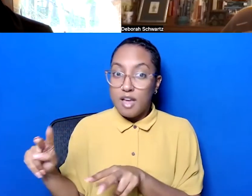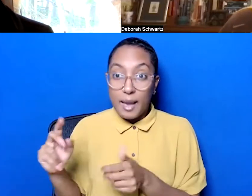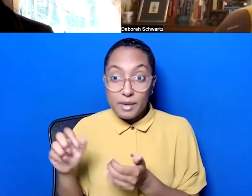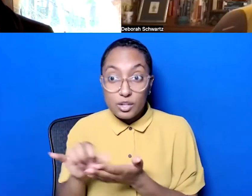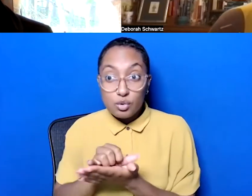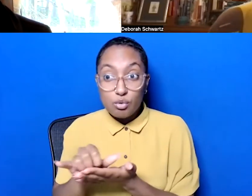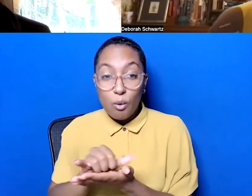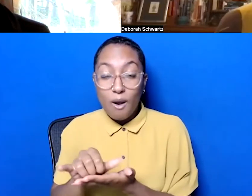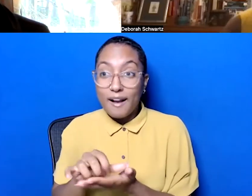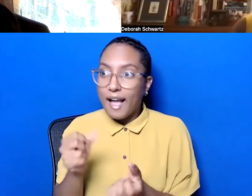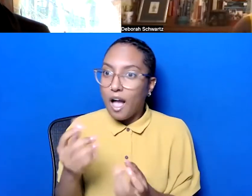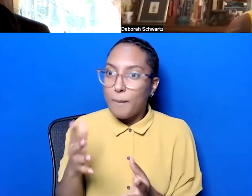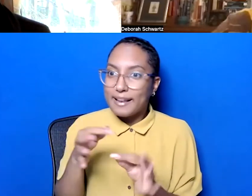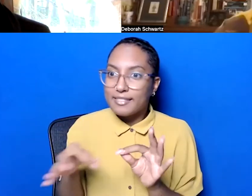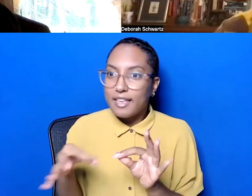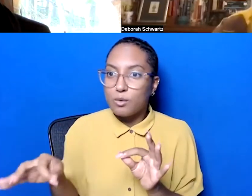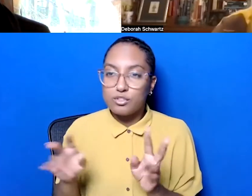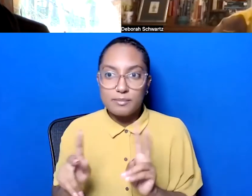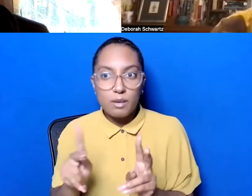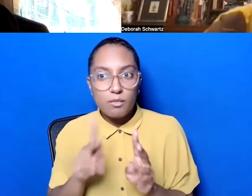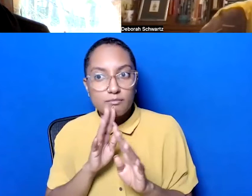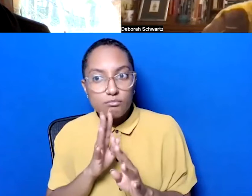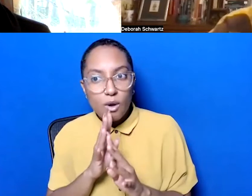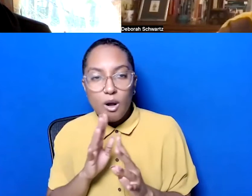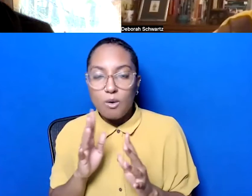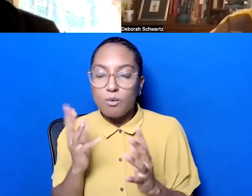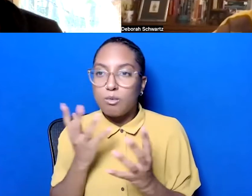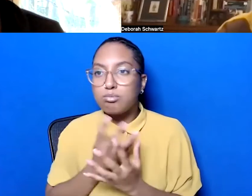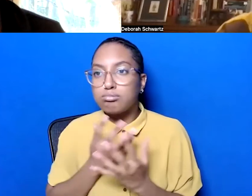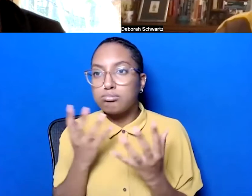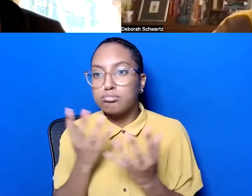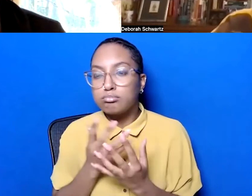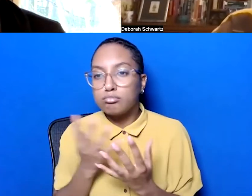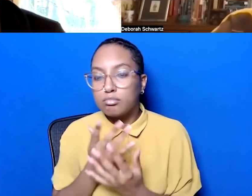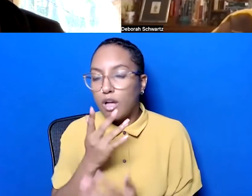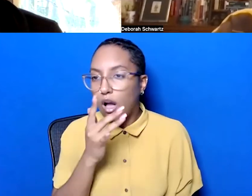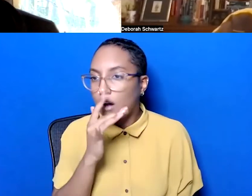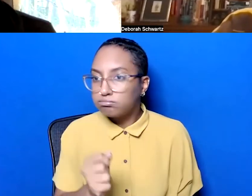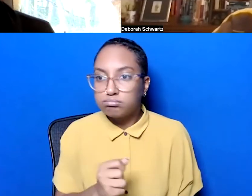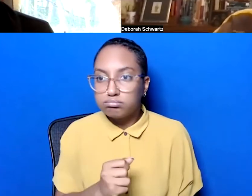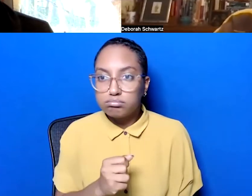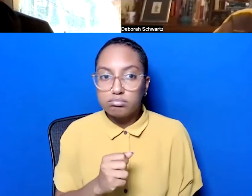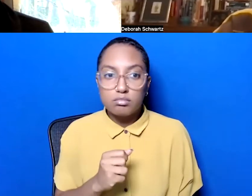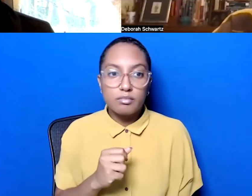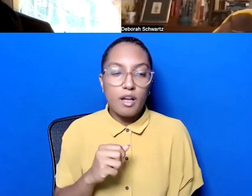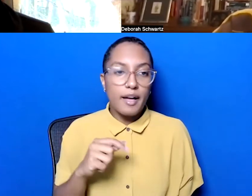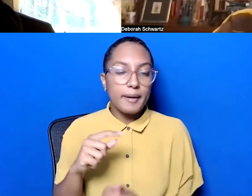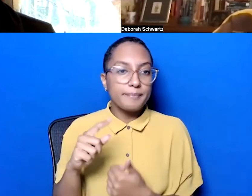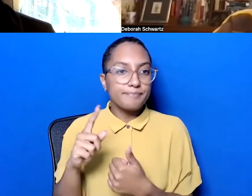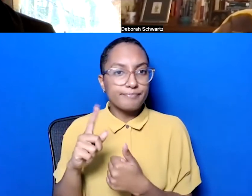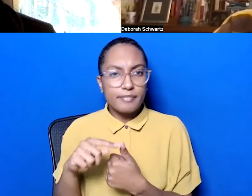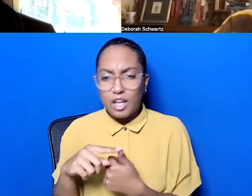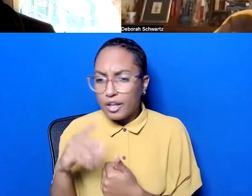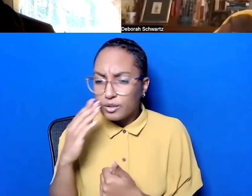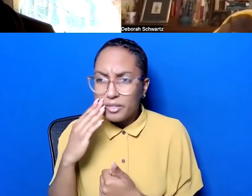18th century is it fascinating. Was it, was- Ladino was spoken, you know there were African dialects